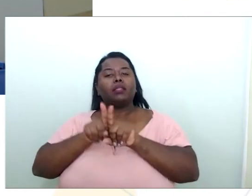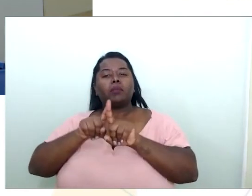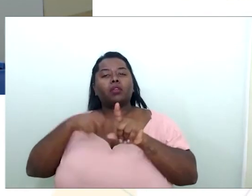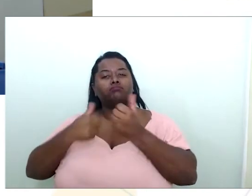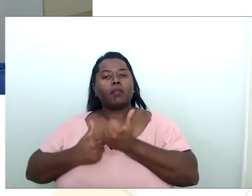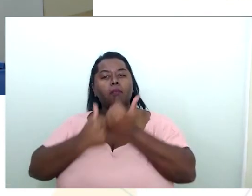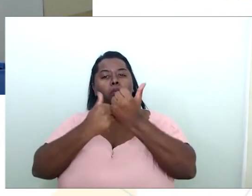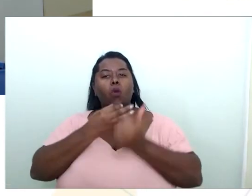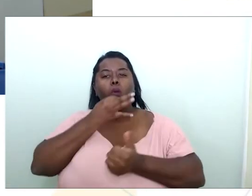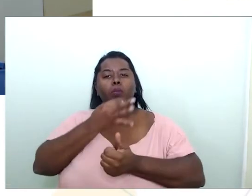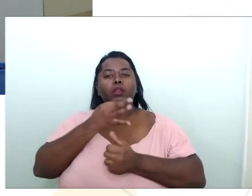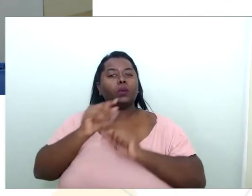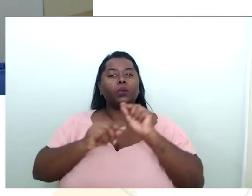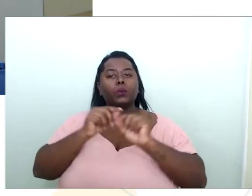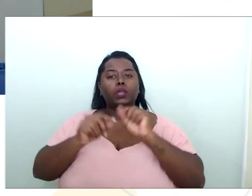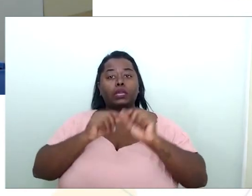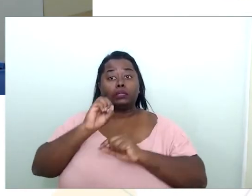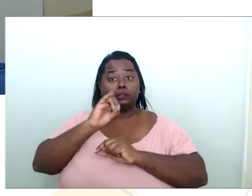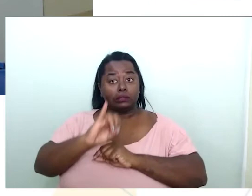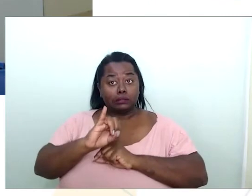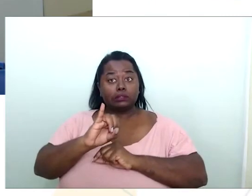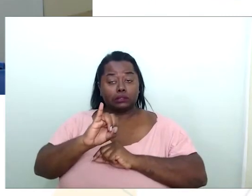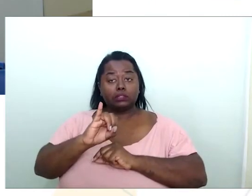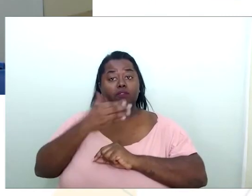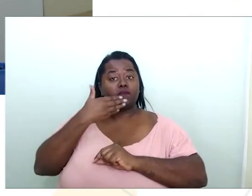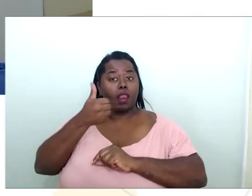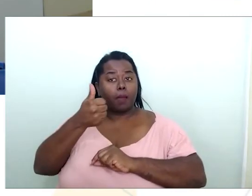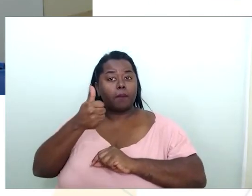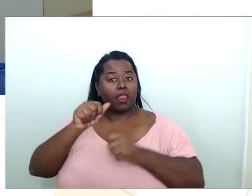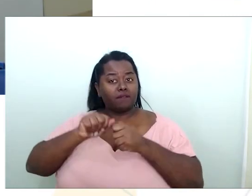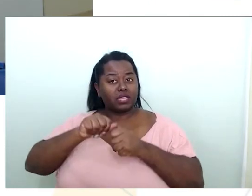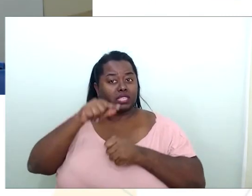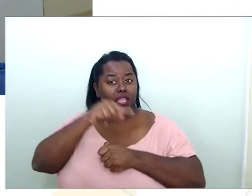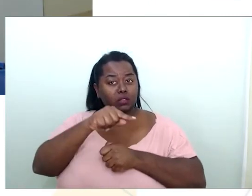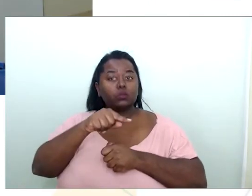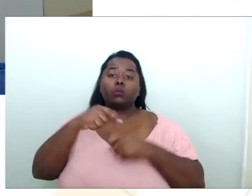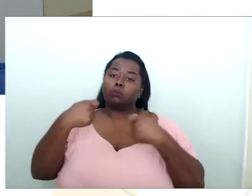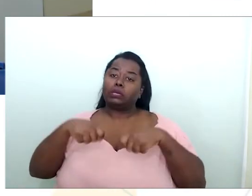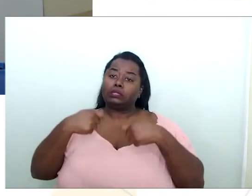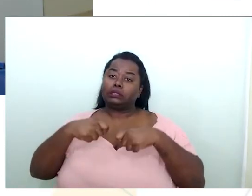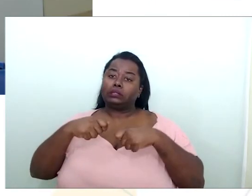also support the view that if it is if it is worth doing then it worth doing